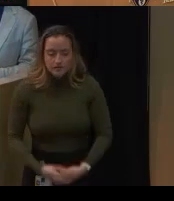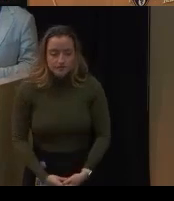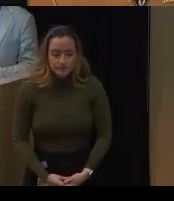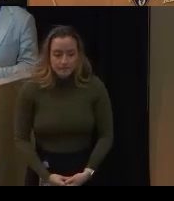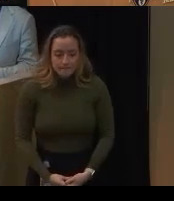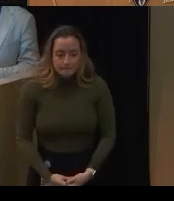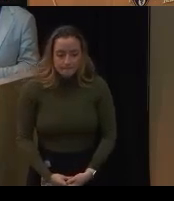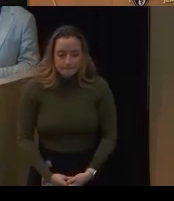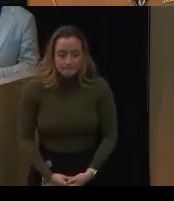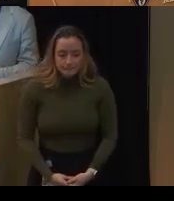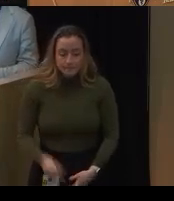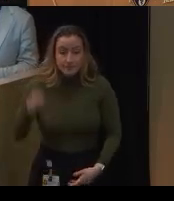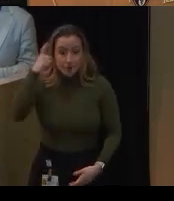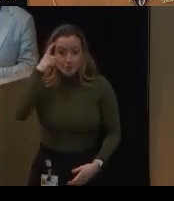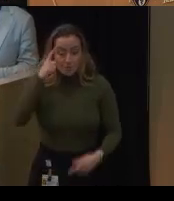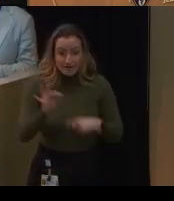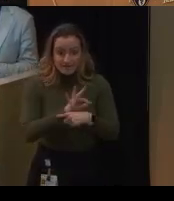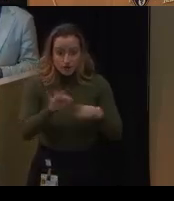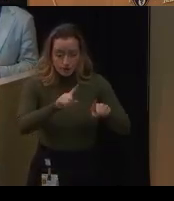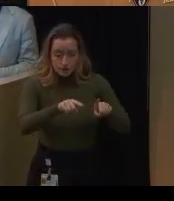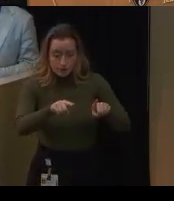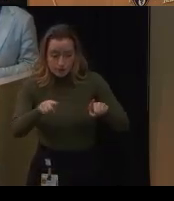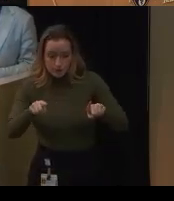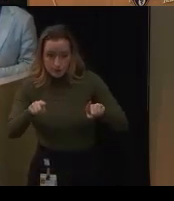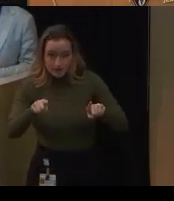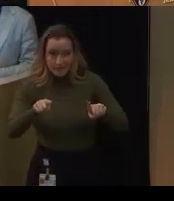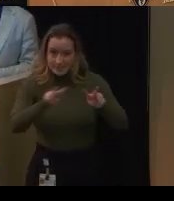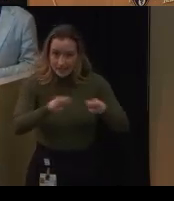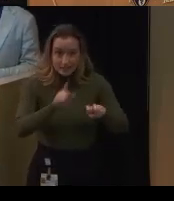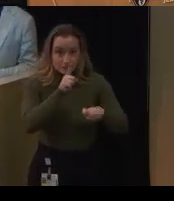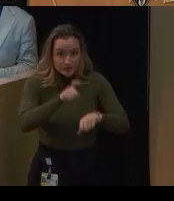um brain function is then measured in real time it's analyzed in real time and then it's